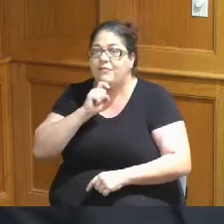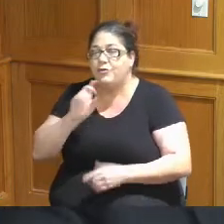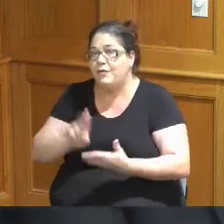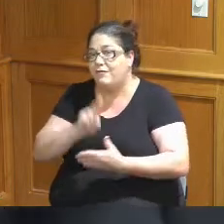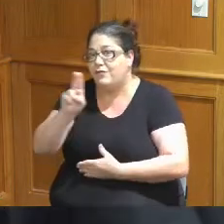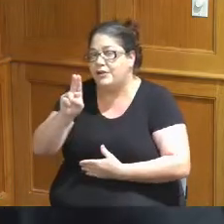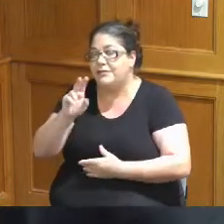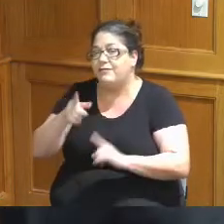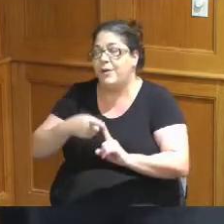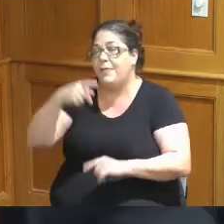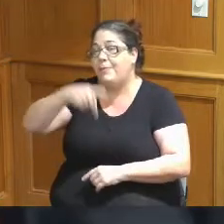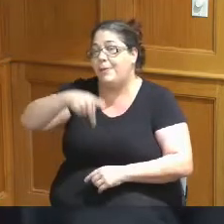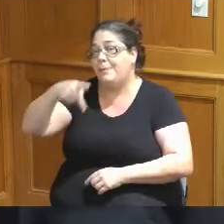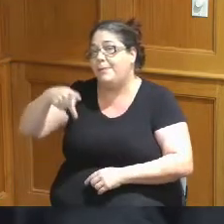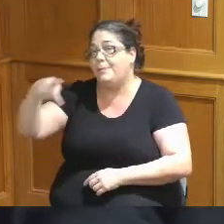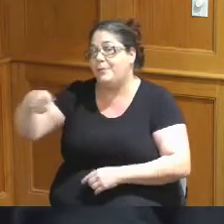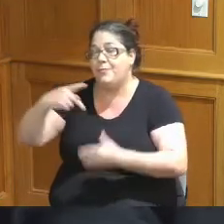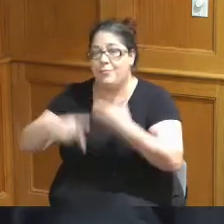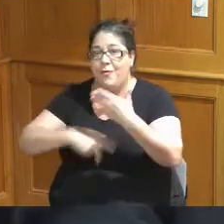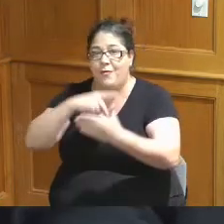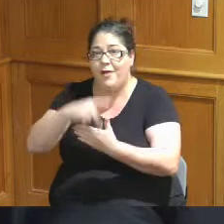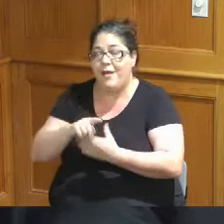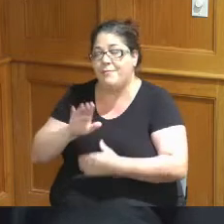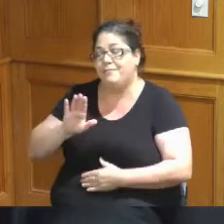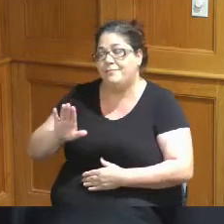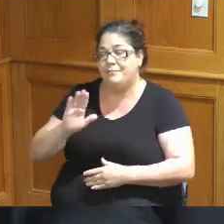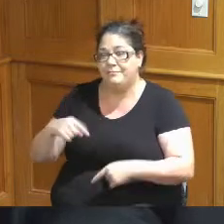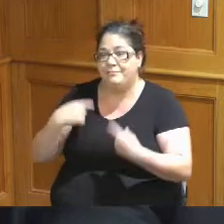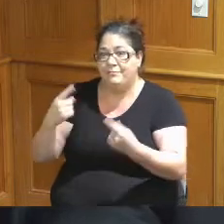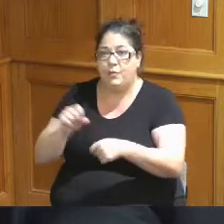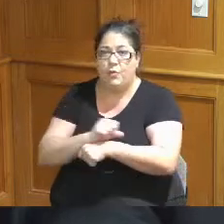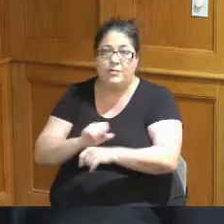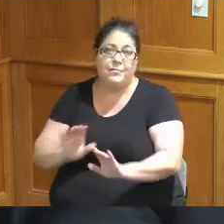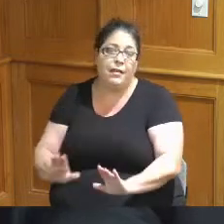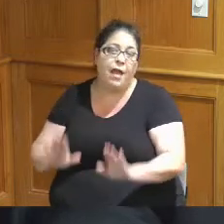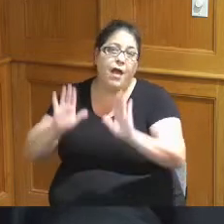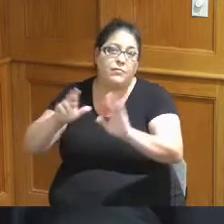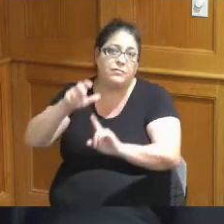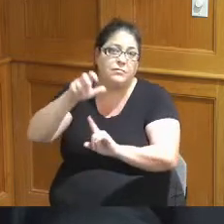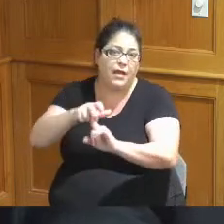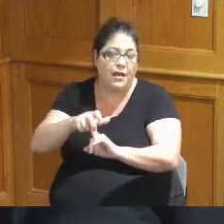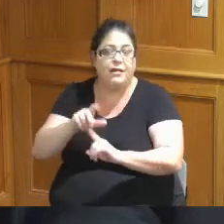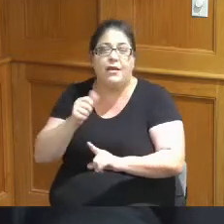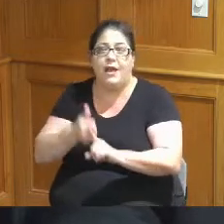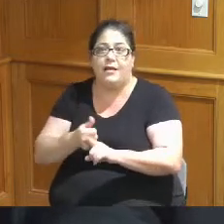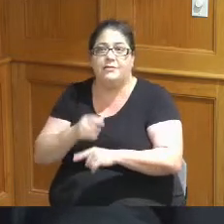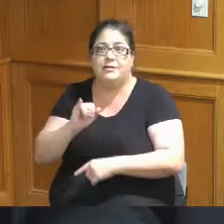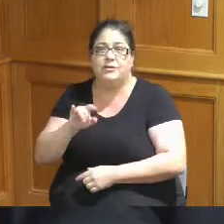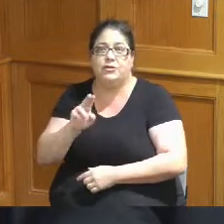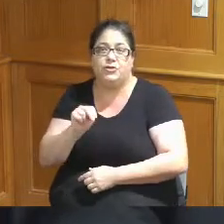the PPP program and she has been outstanding as an intern and Morgan I am grateful for